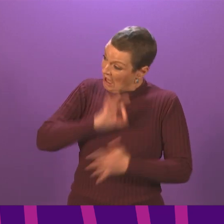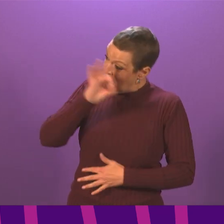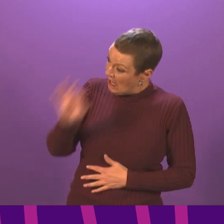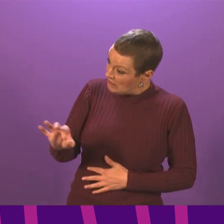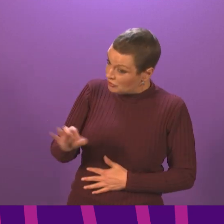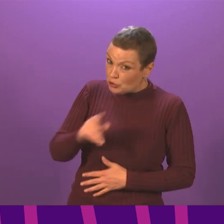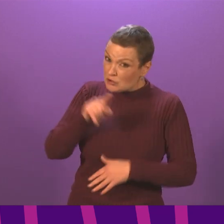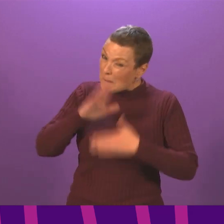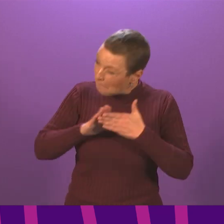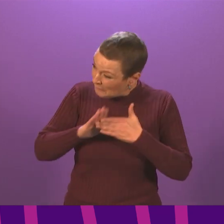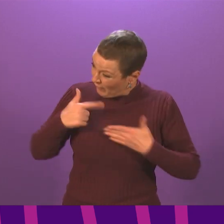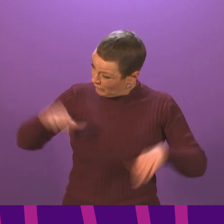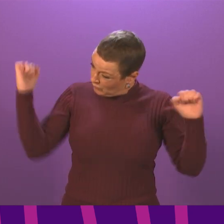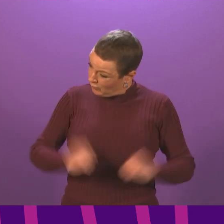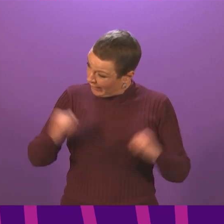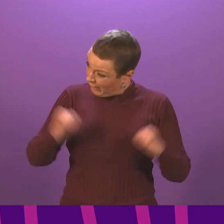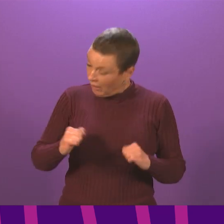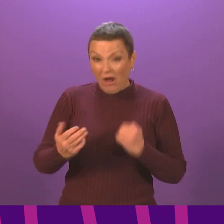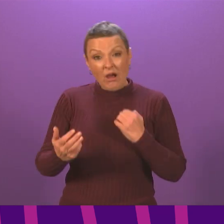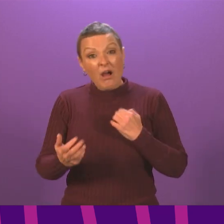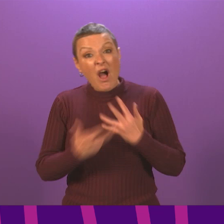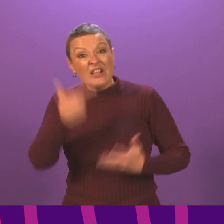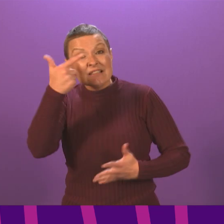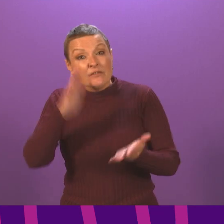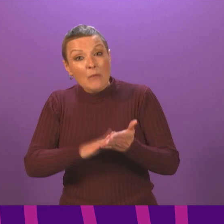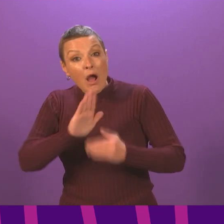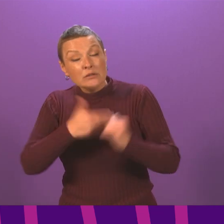another seven months before our schools can benefit from regular testing.